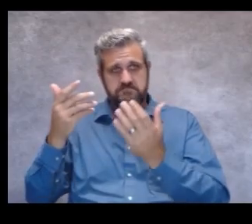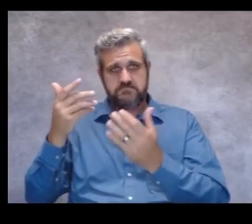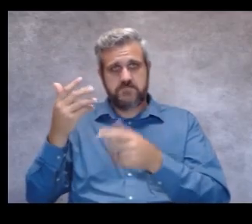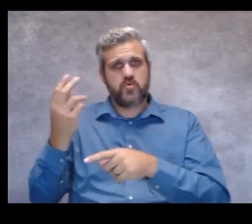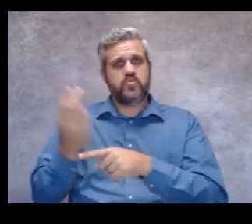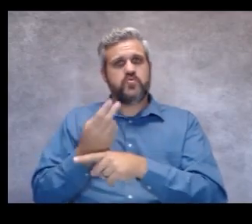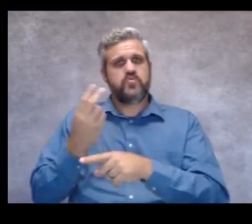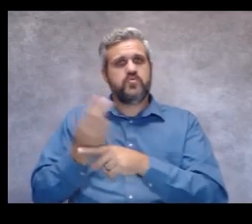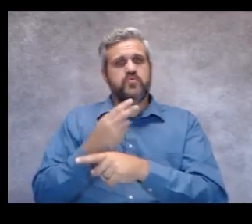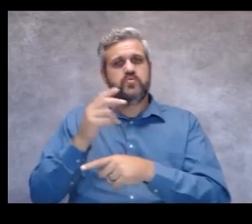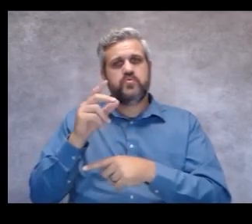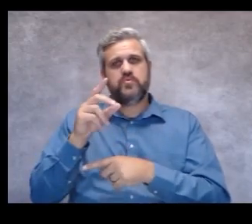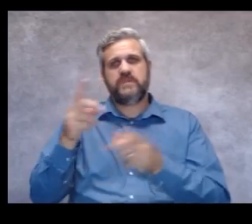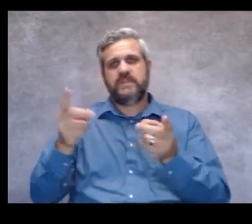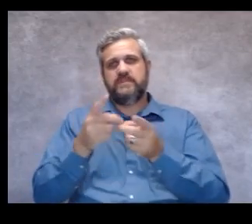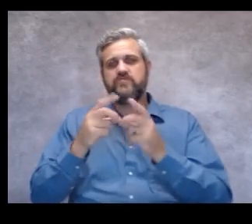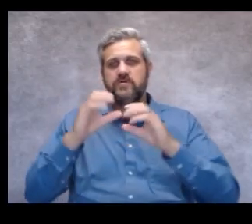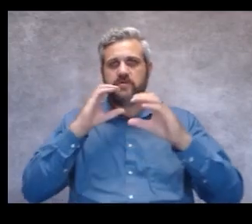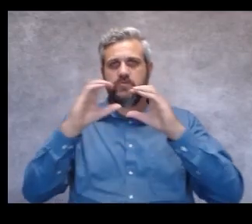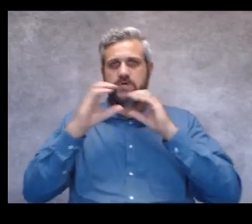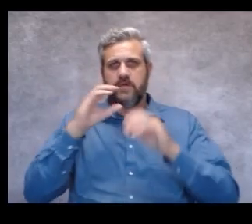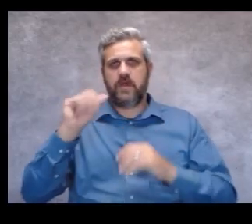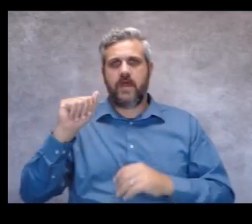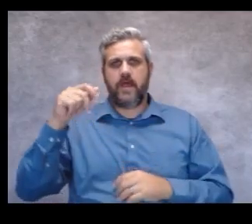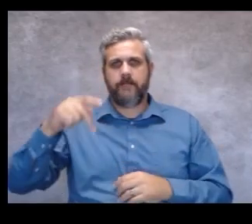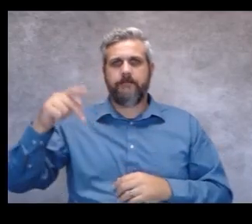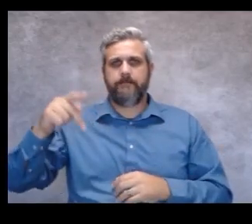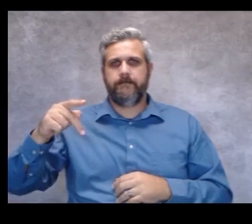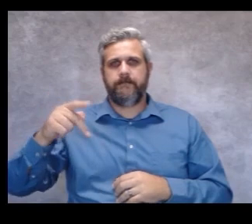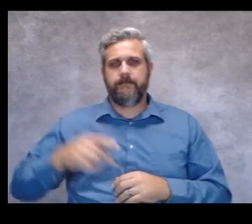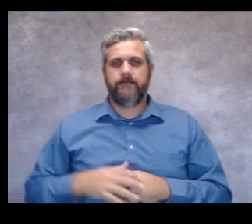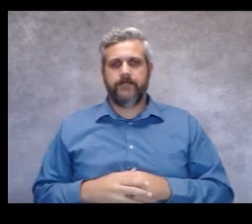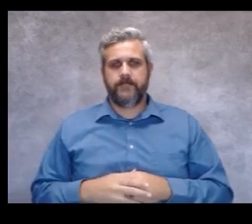using the district's communication app.